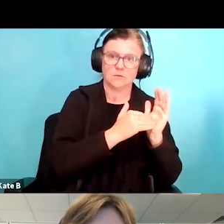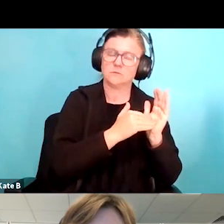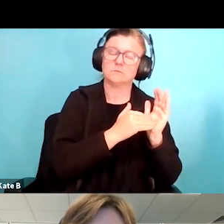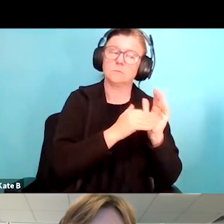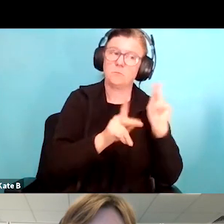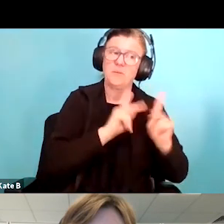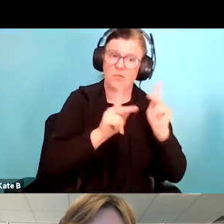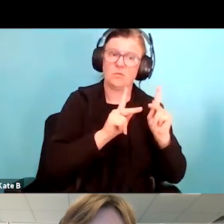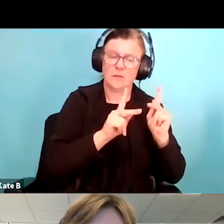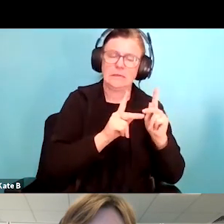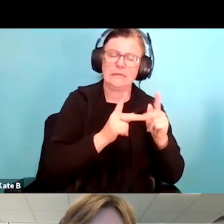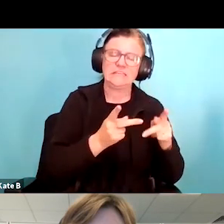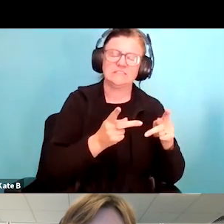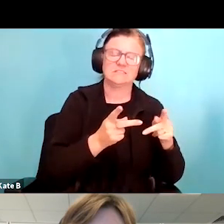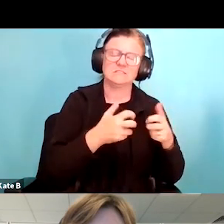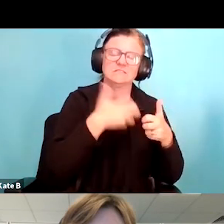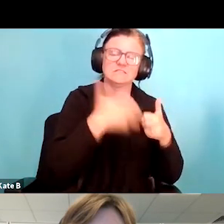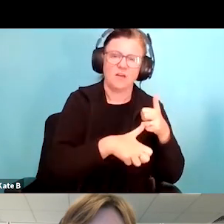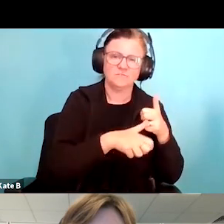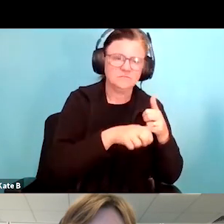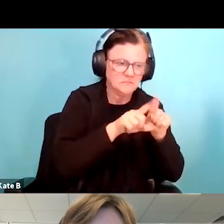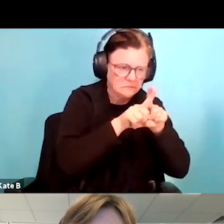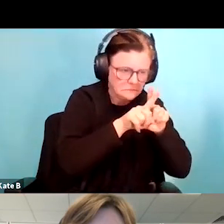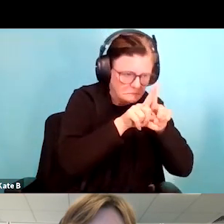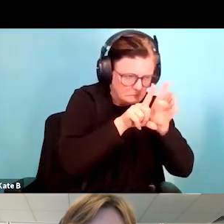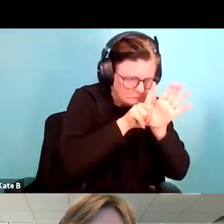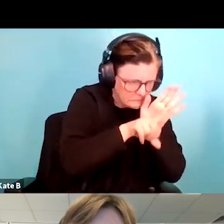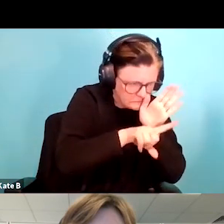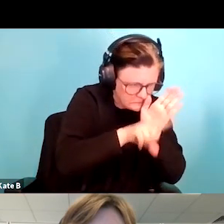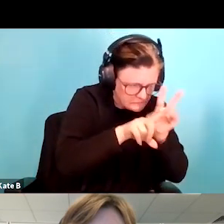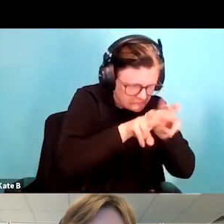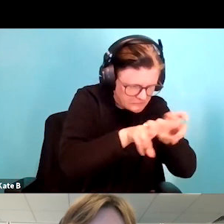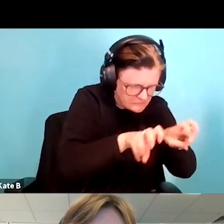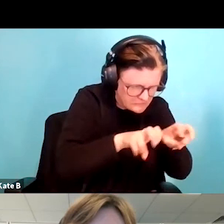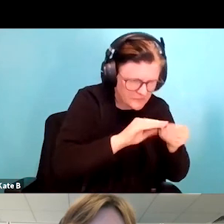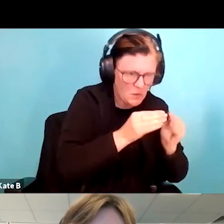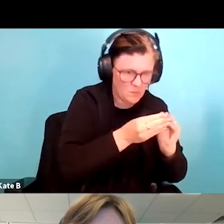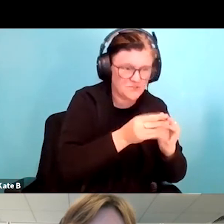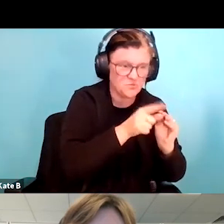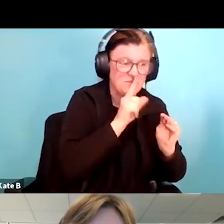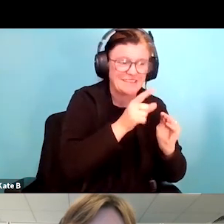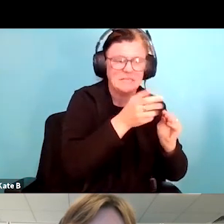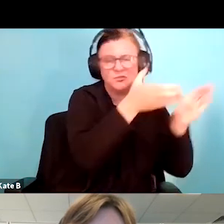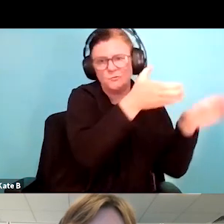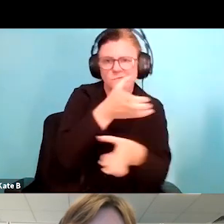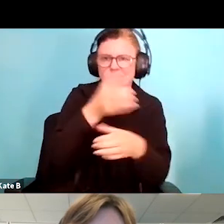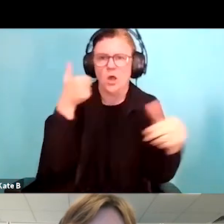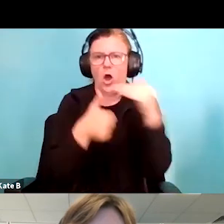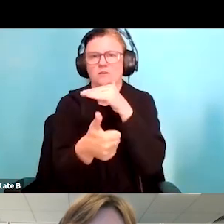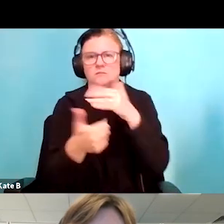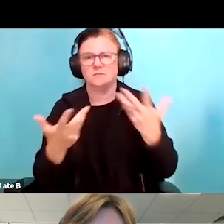and they often get merged with those bigger metro counties. So it’s a data issue.